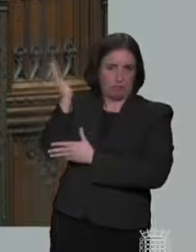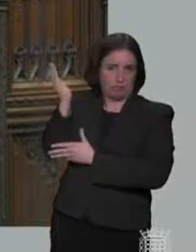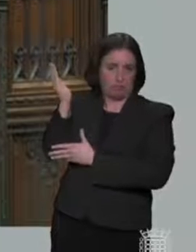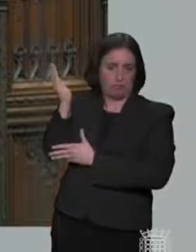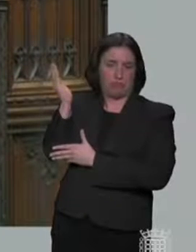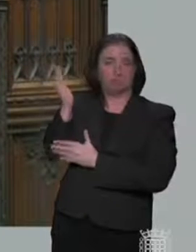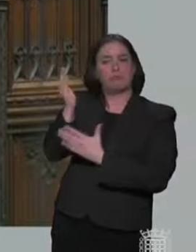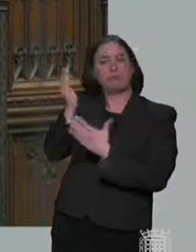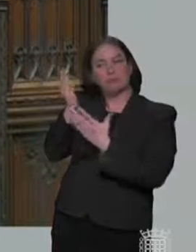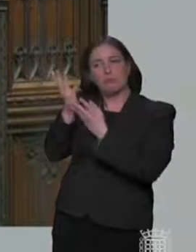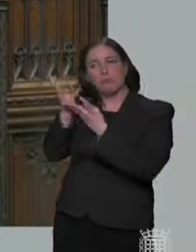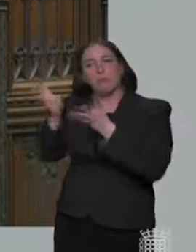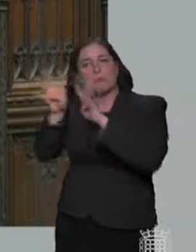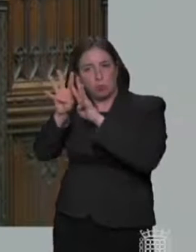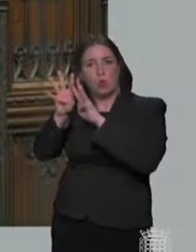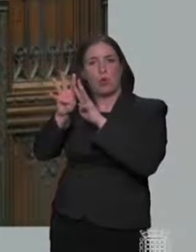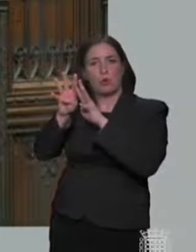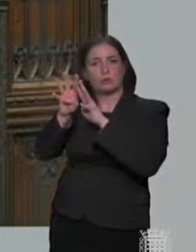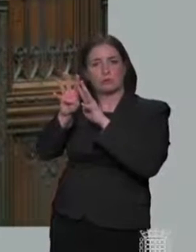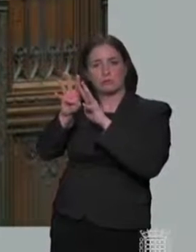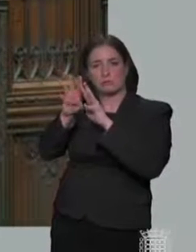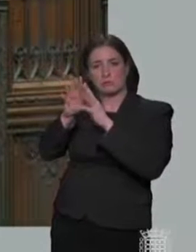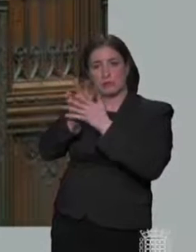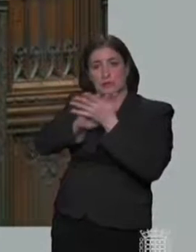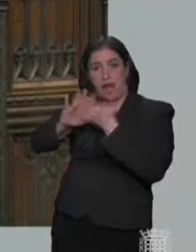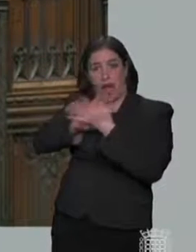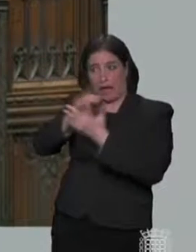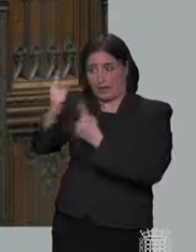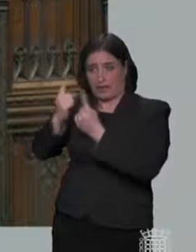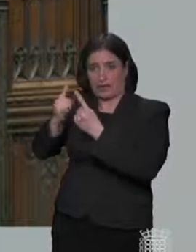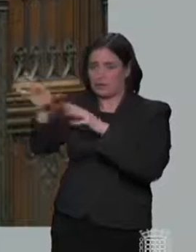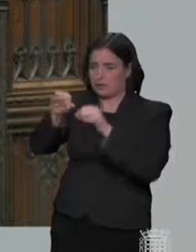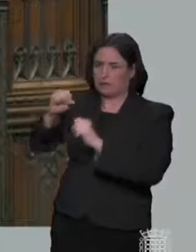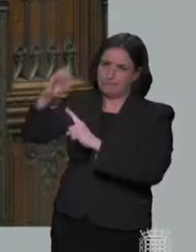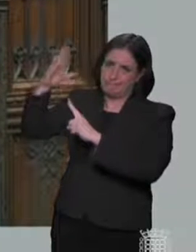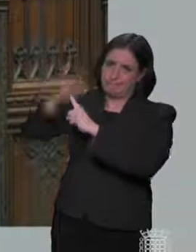of advisors bsl signers absolutely critical to so much of what will happen in this space